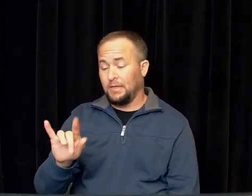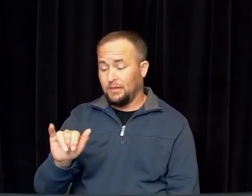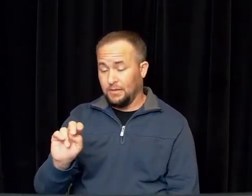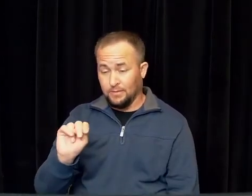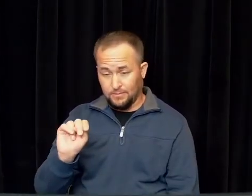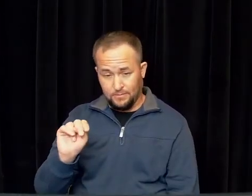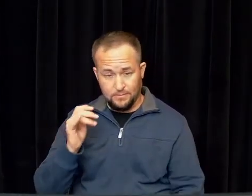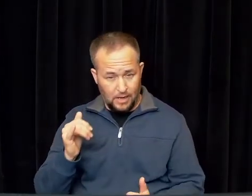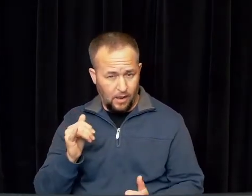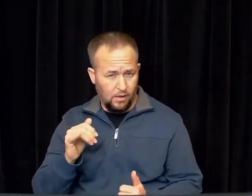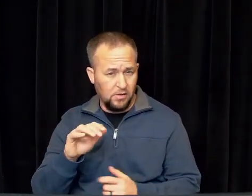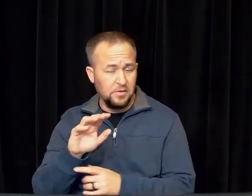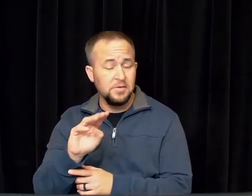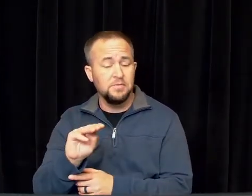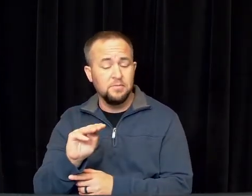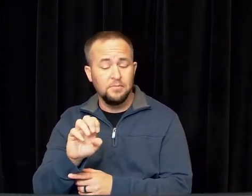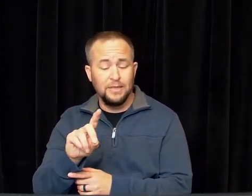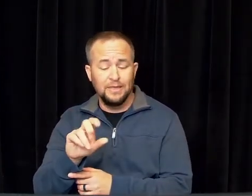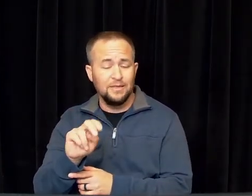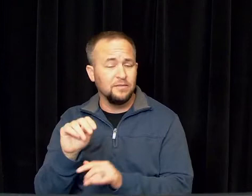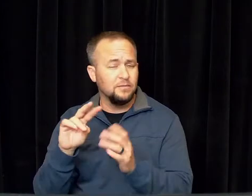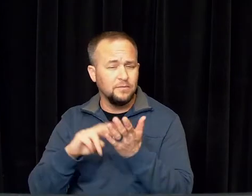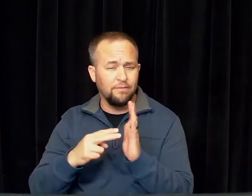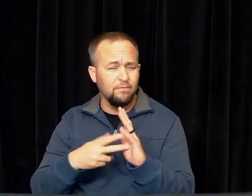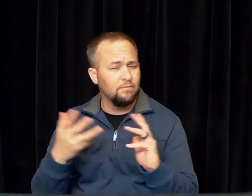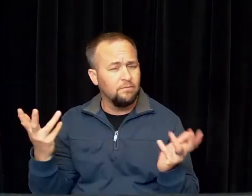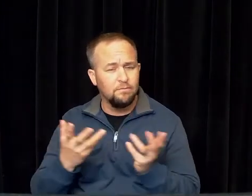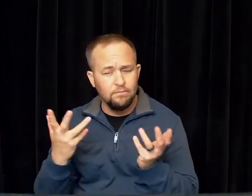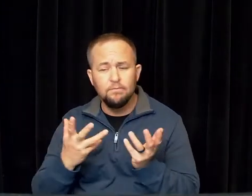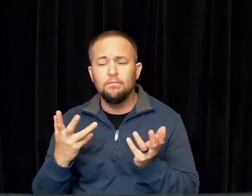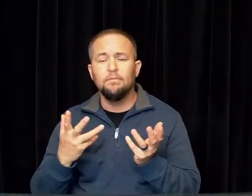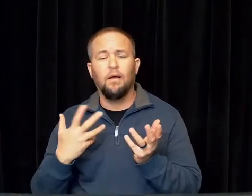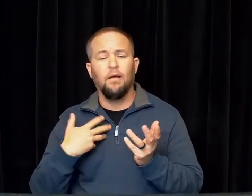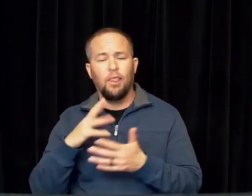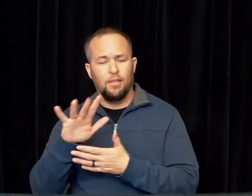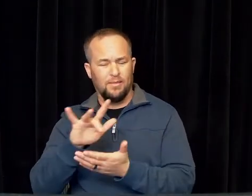So, the median is kind of known as our middle number when we put